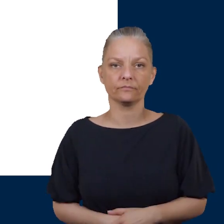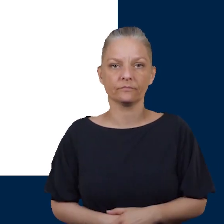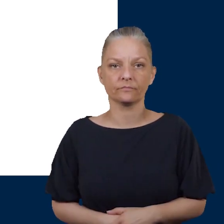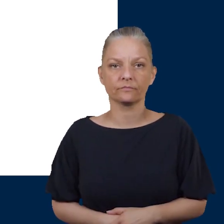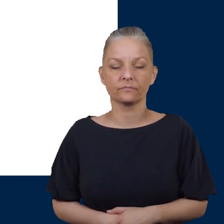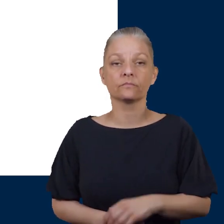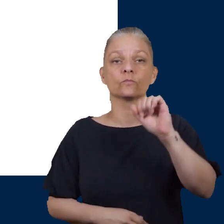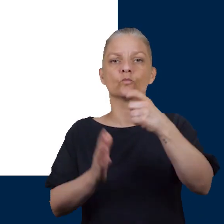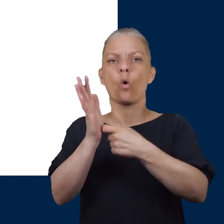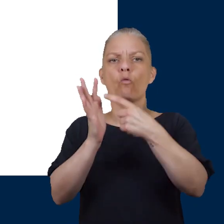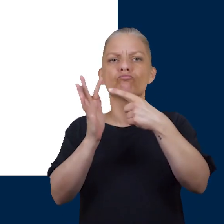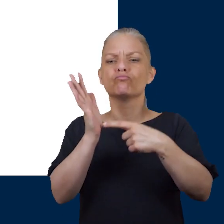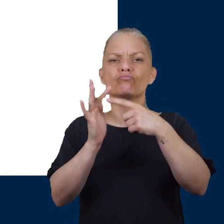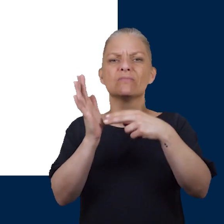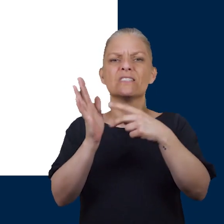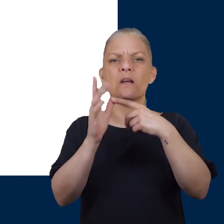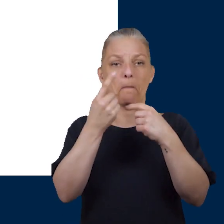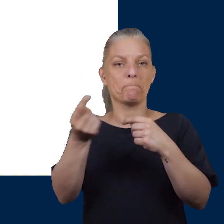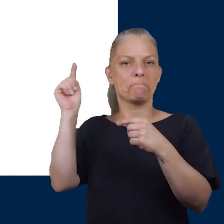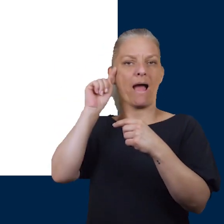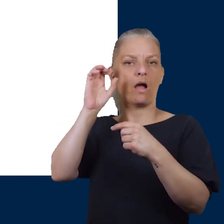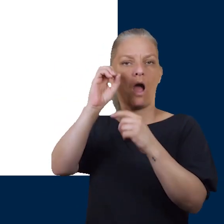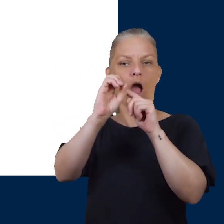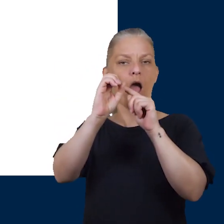the eye can be affected due to blockages in small blood vessels in the back of the eye